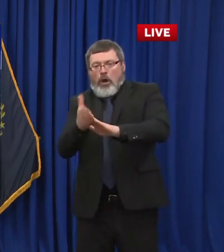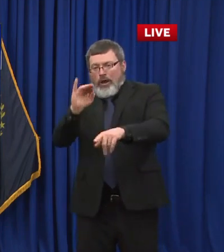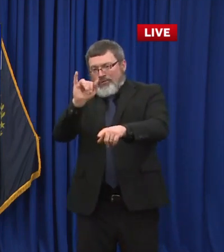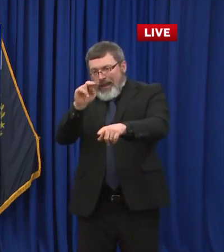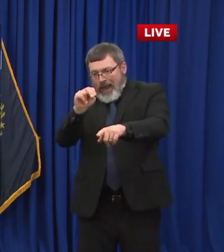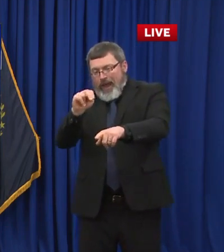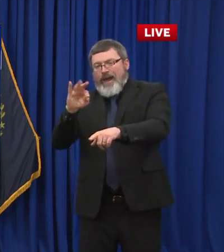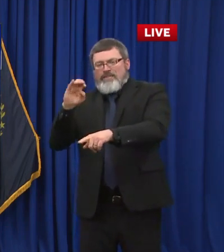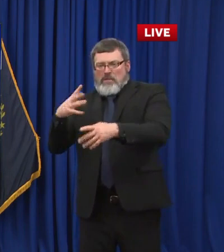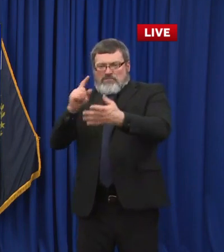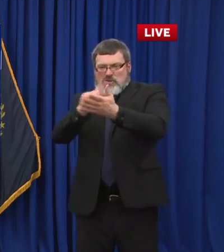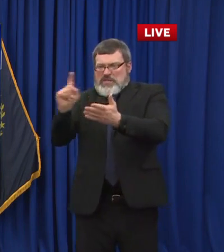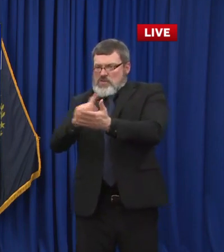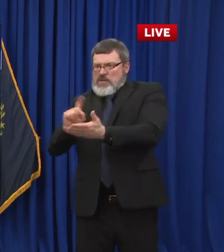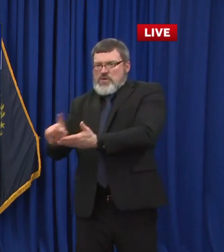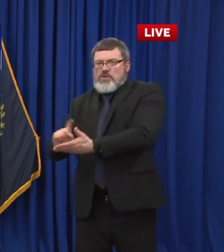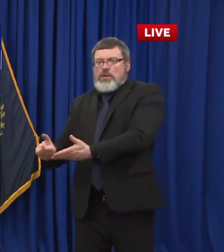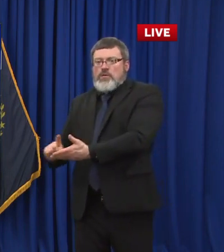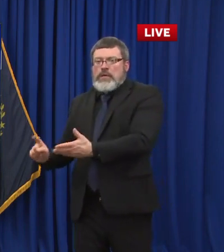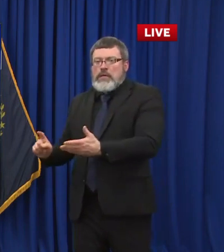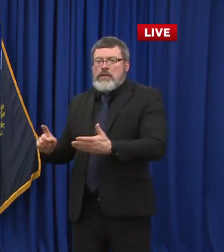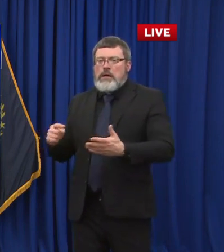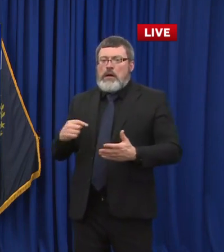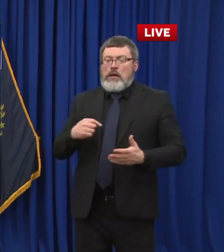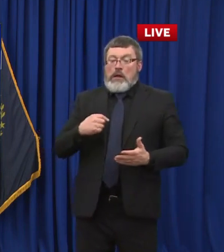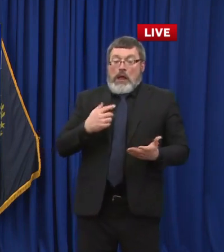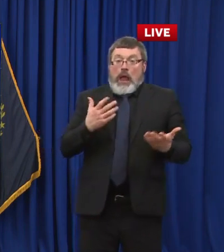WE DON’T KNOW HOW MANY WE WILL GET.